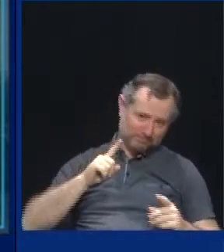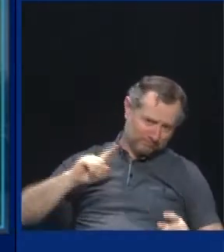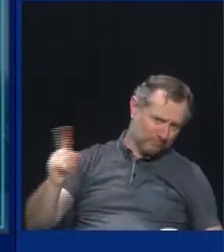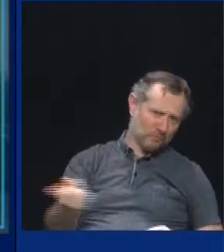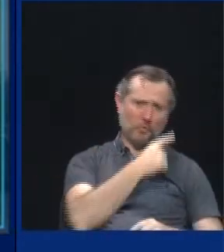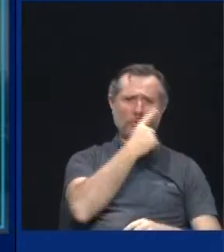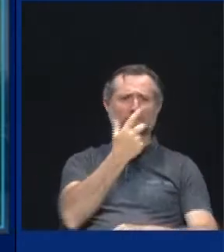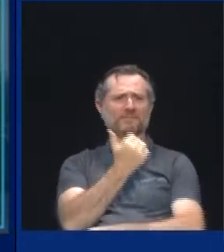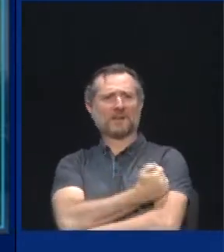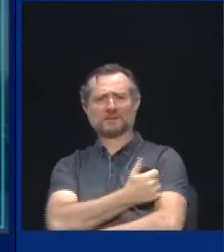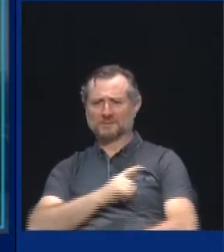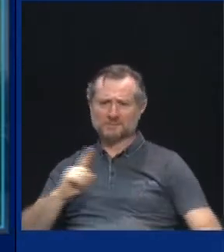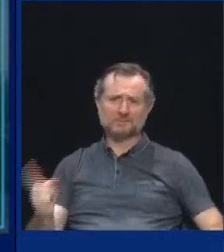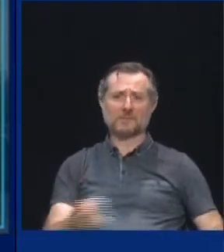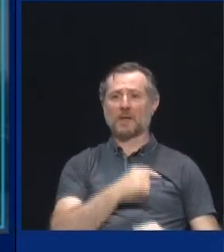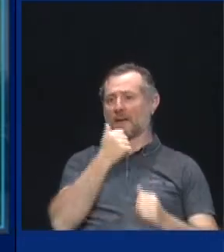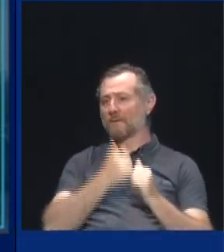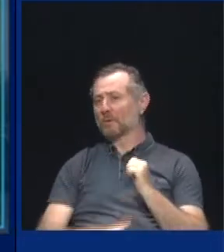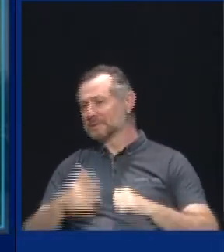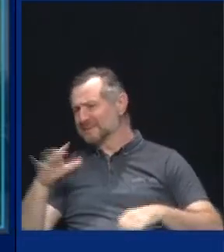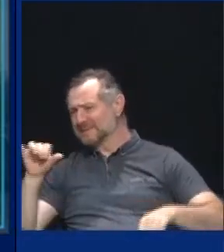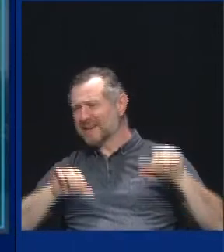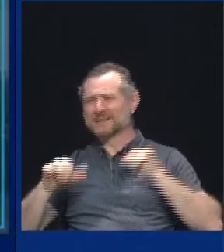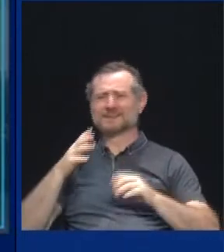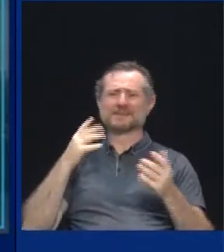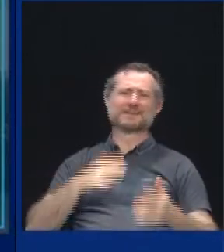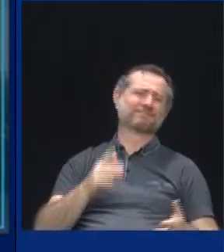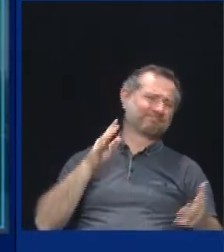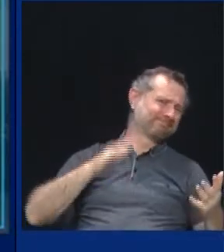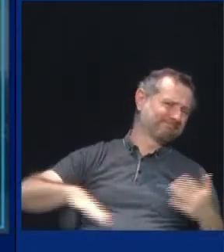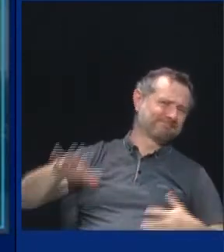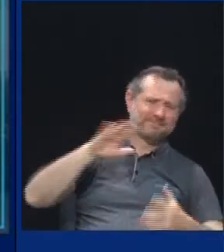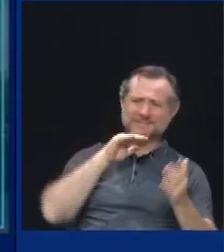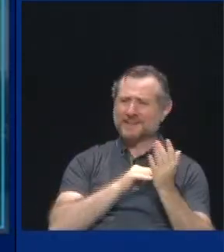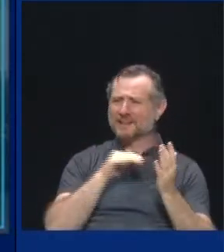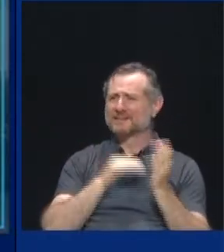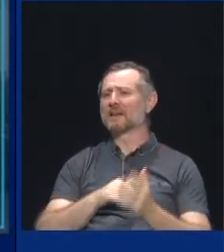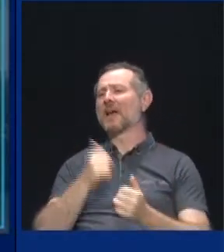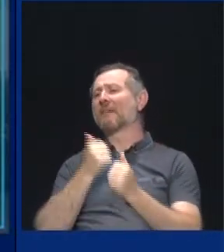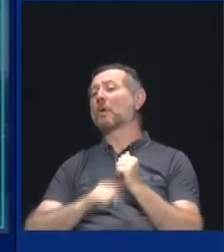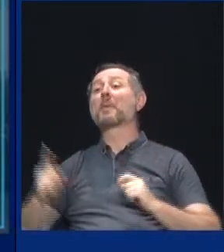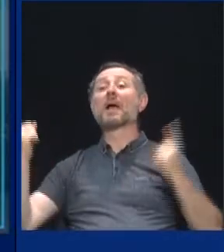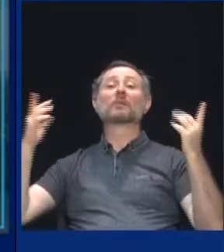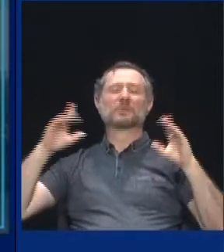GET A VACCINE. EVERY DOCTOR YOU'VE EVER COULD